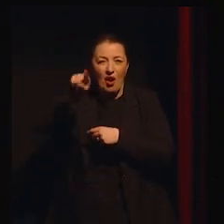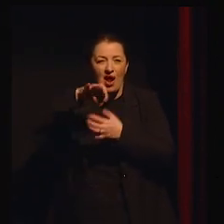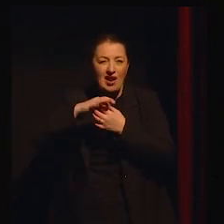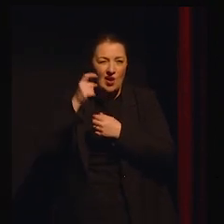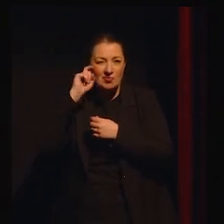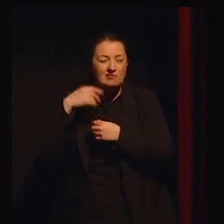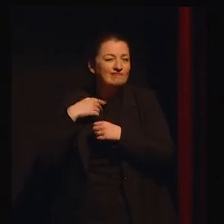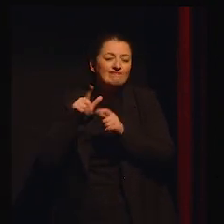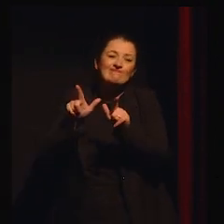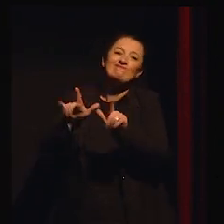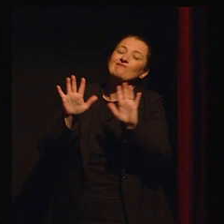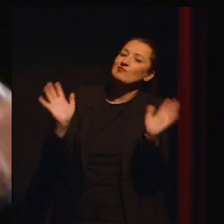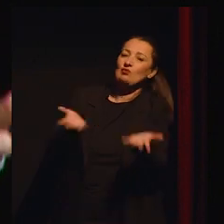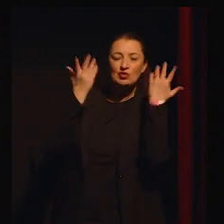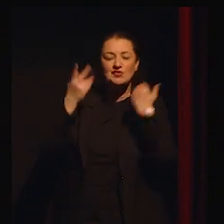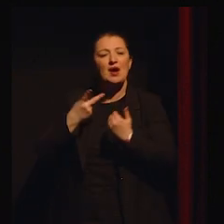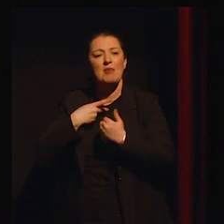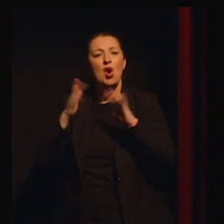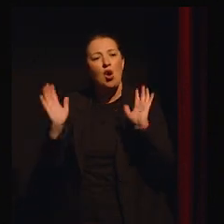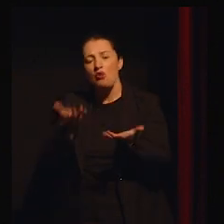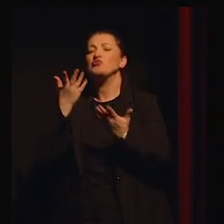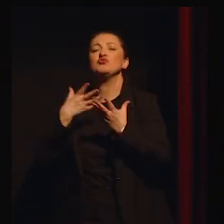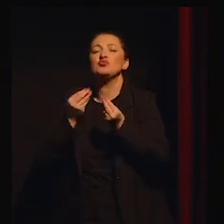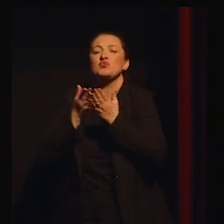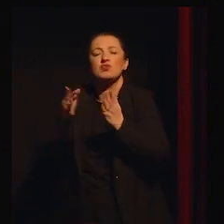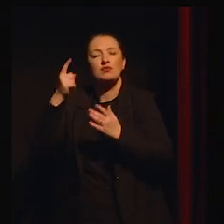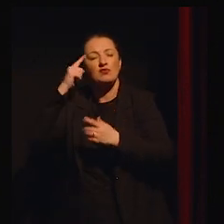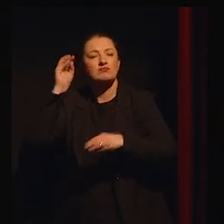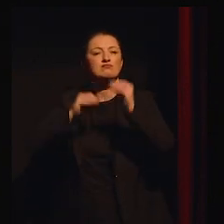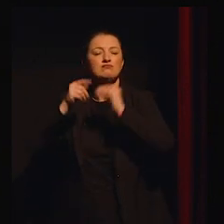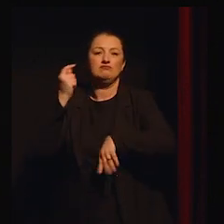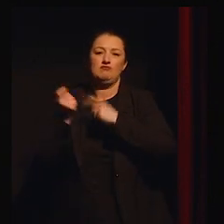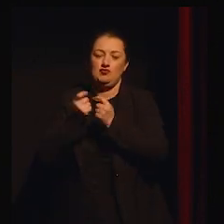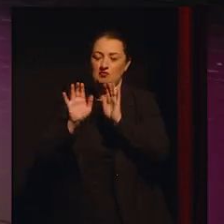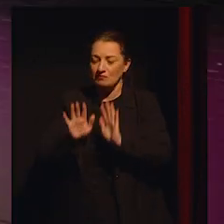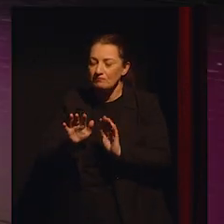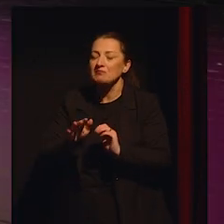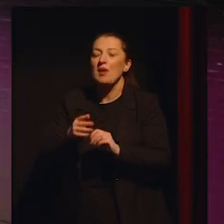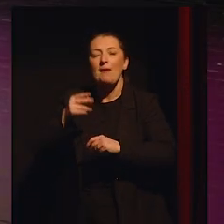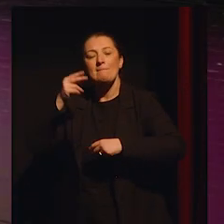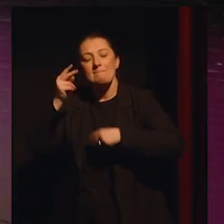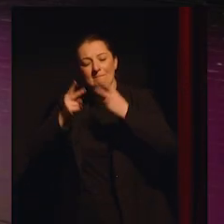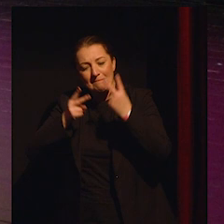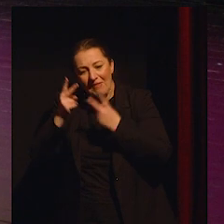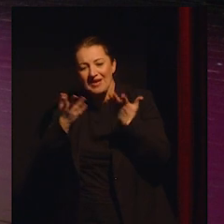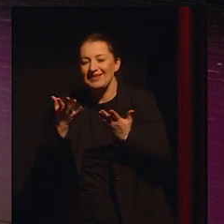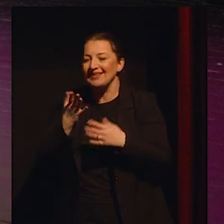this plan worked quite well to some extent. But sometimes, I guess usually at adolescence,